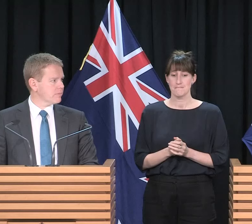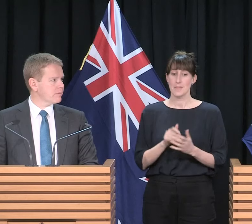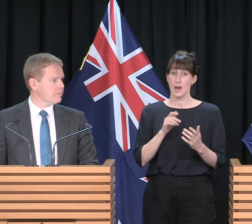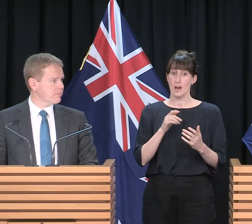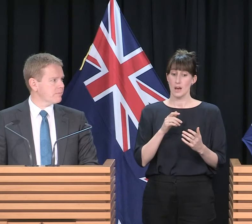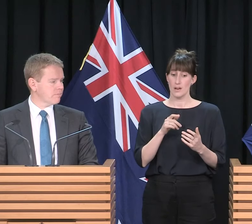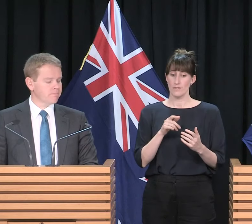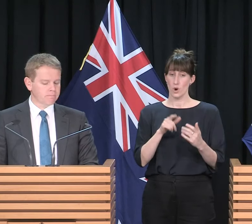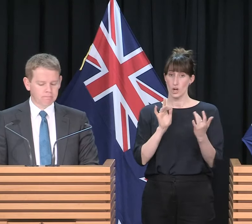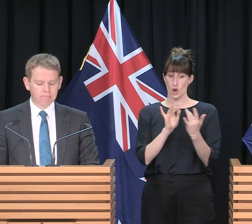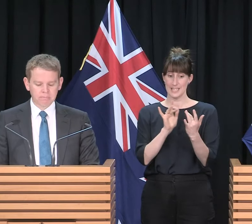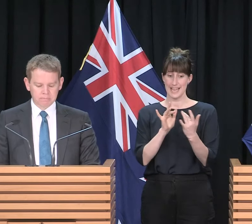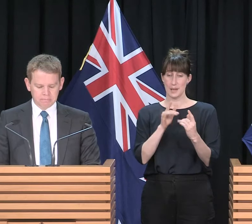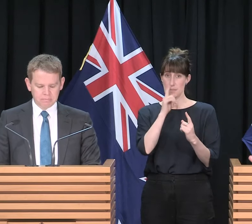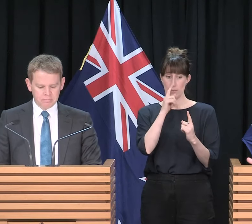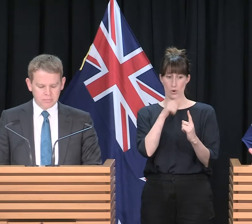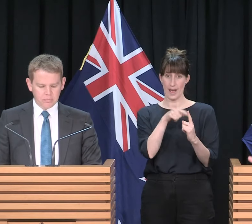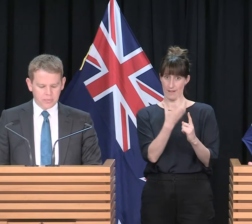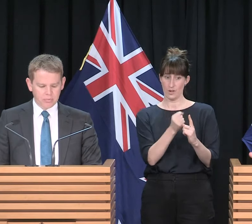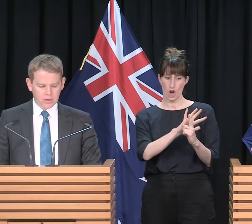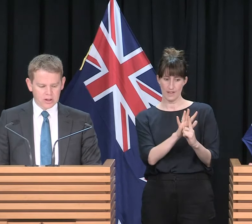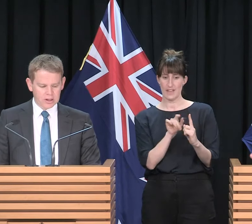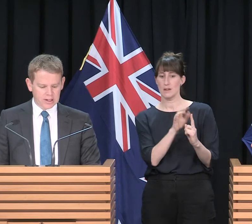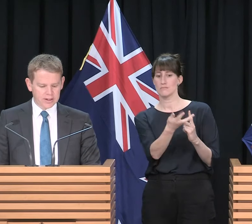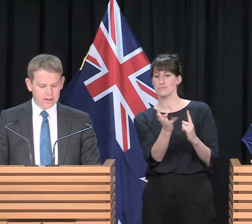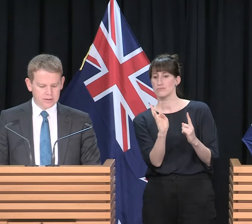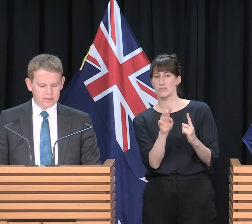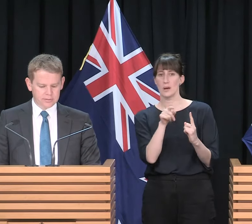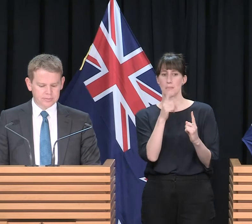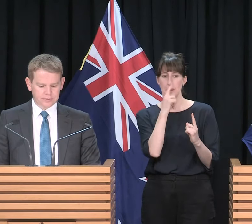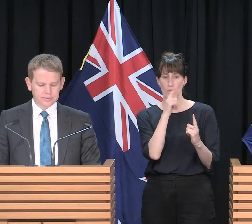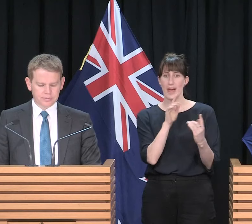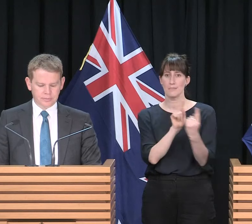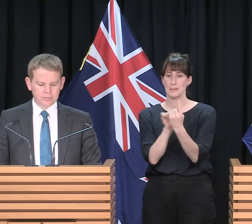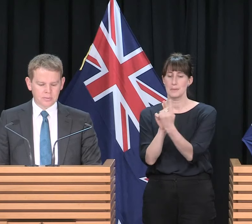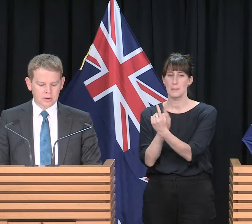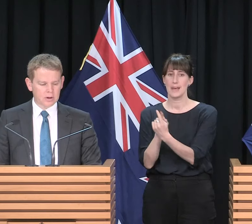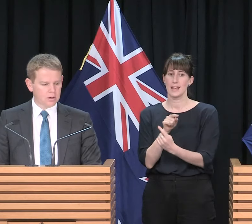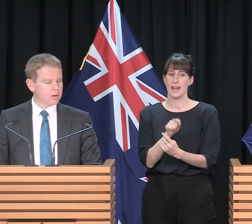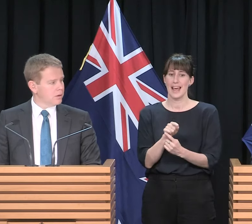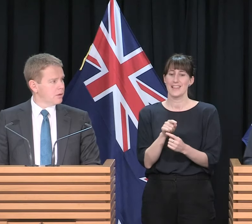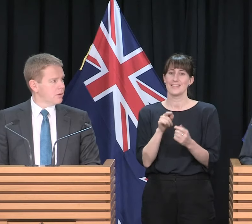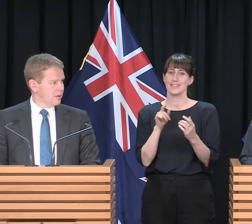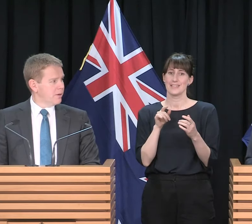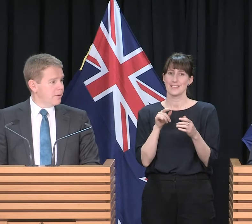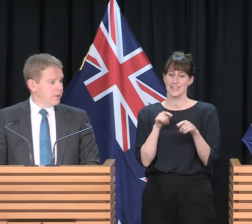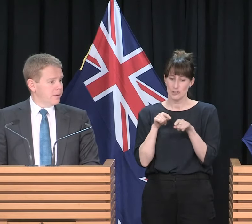anticipate that it would be made mandatory. The COVID Card won't store